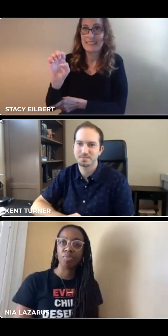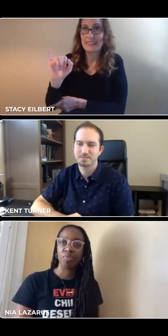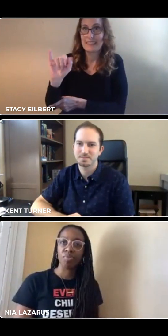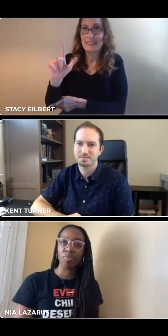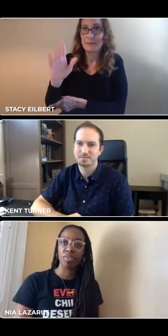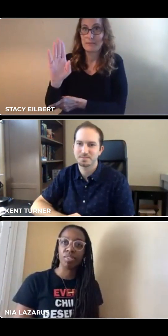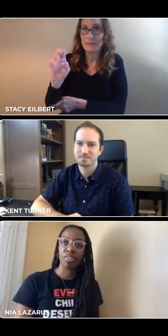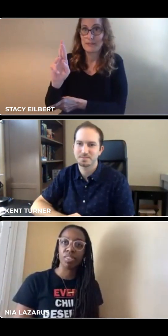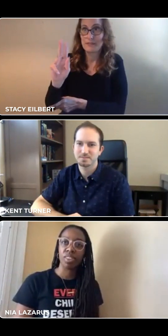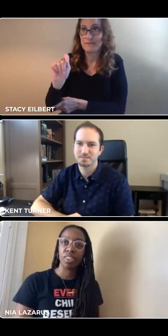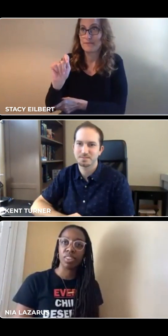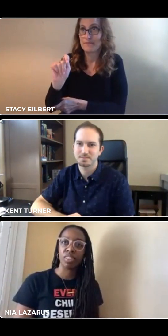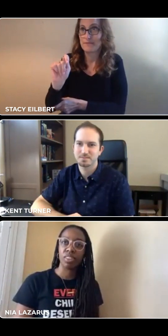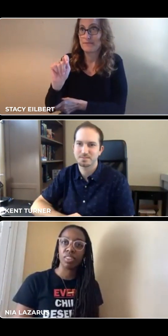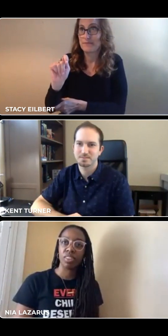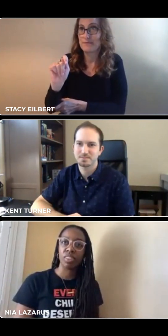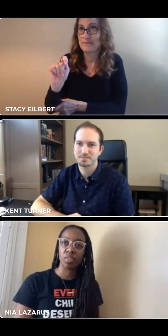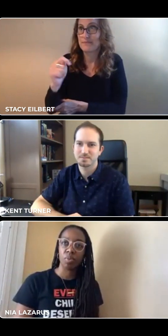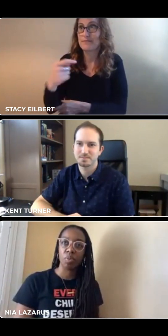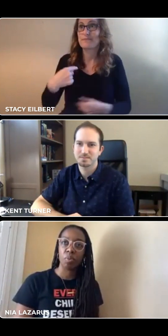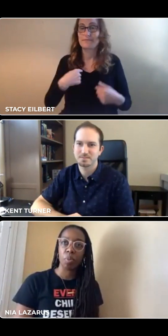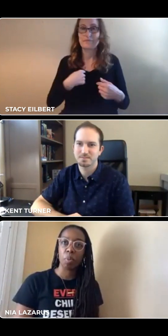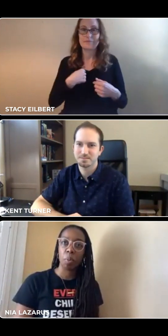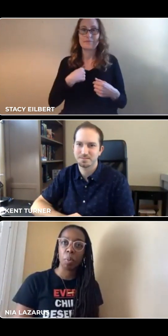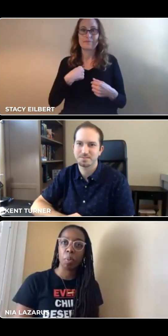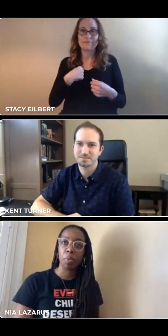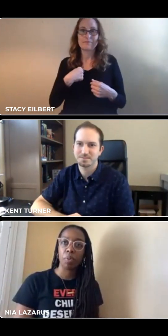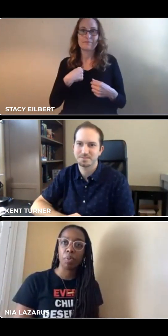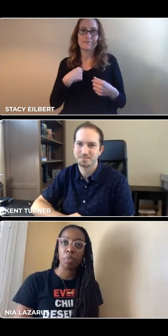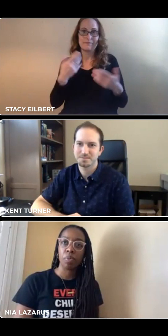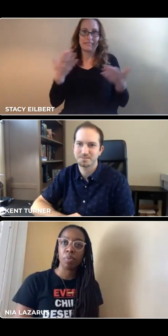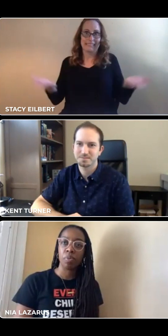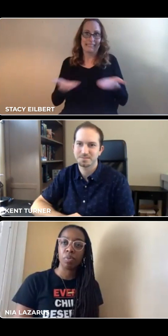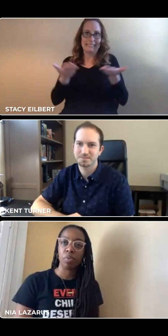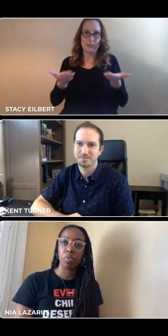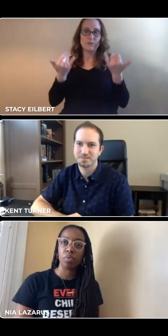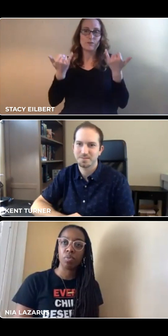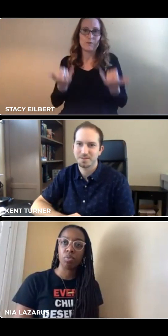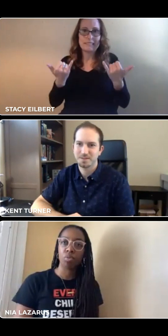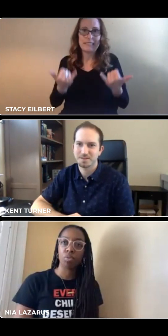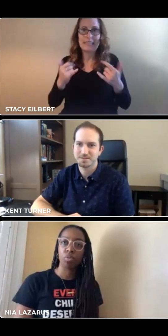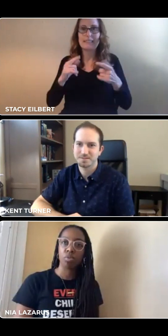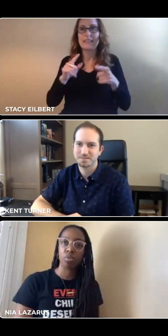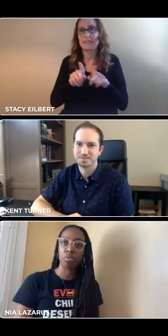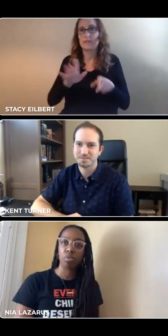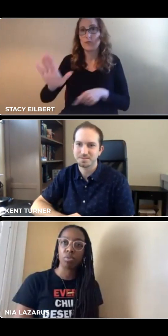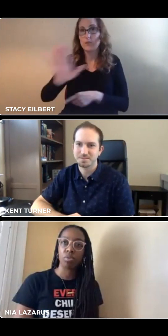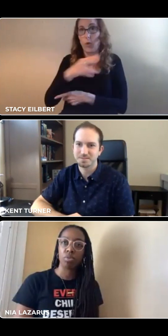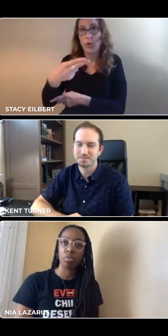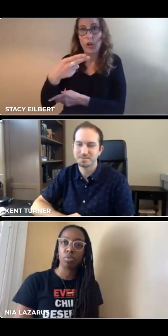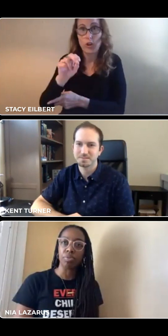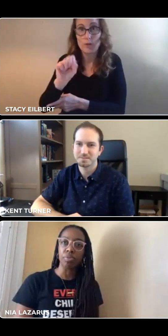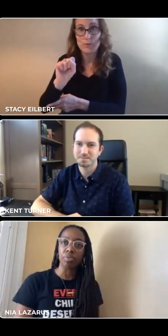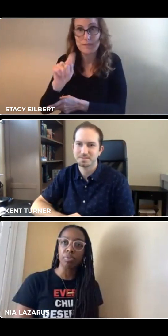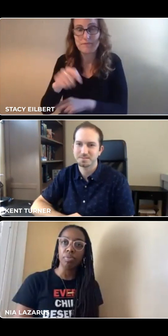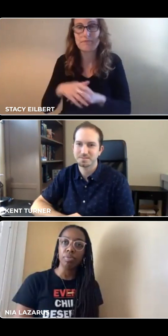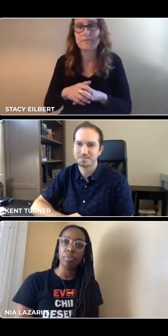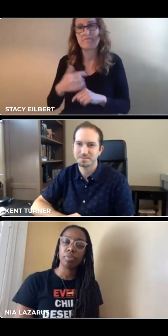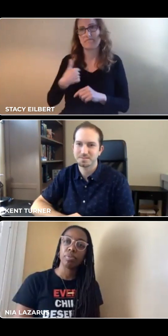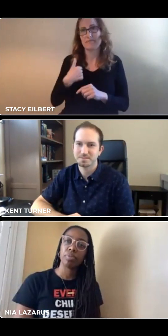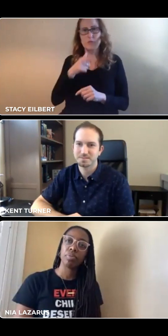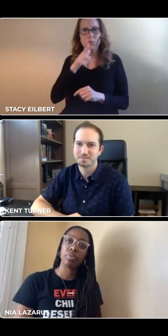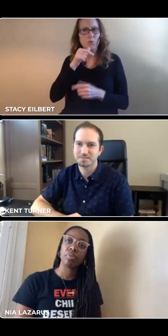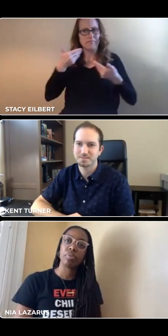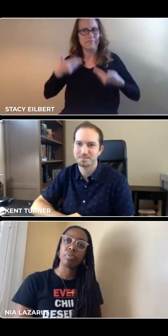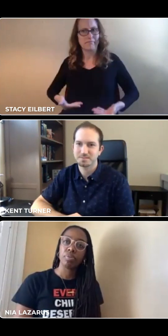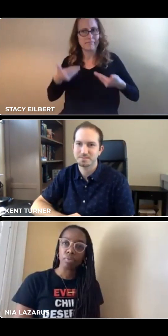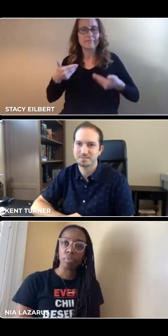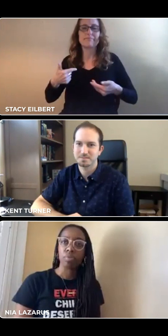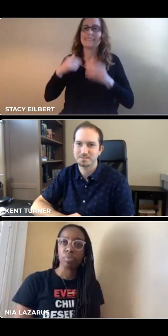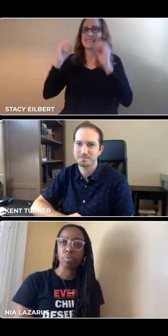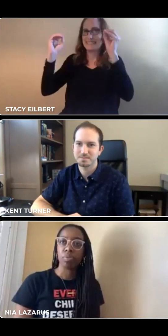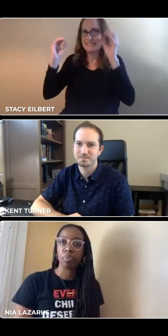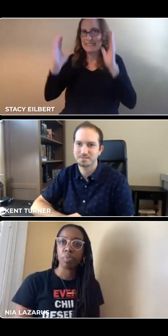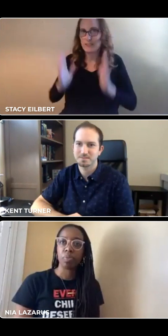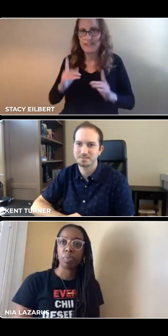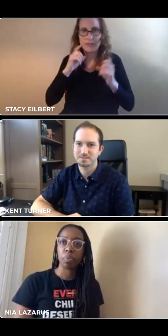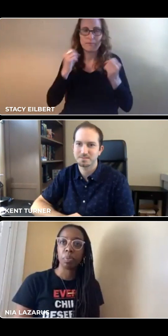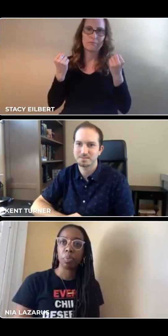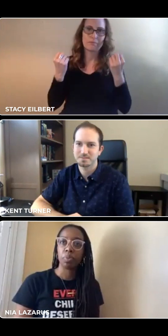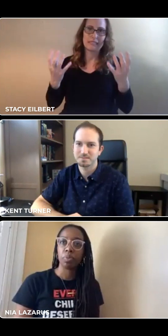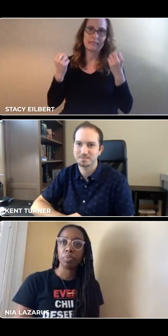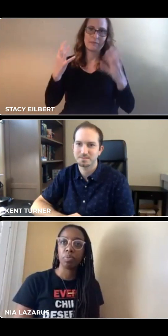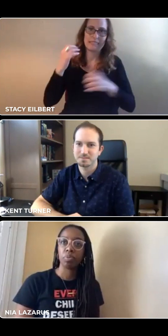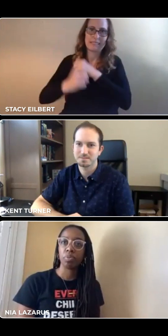My name is Stacy Eilbert. I'm here today as your host for this webinar, this round table.